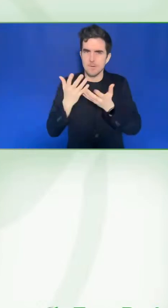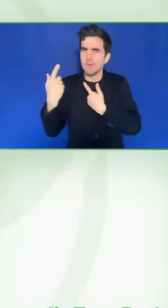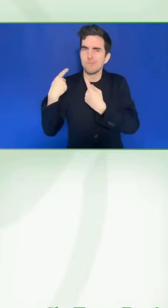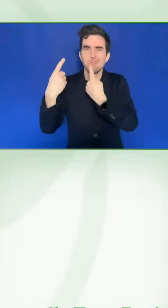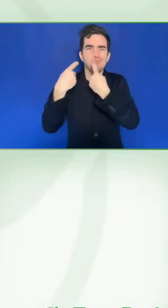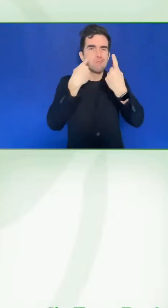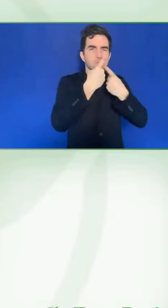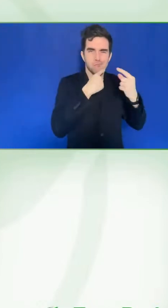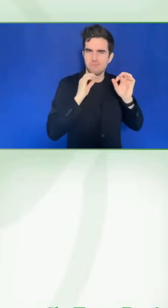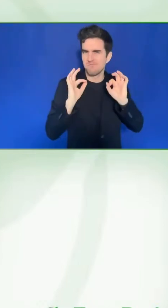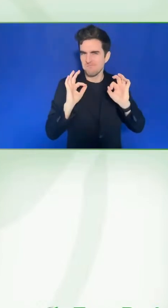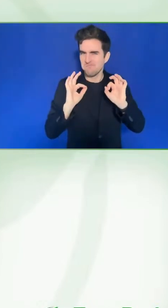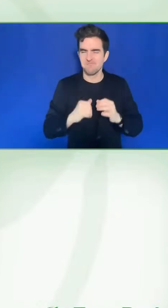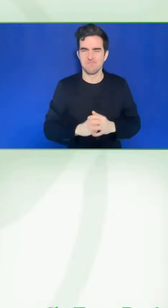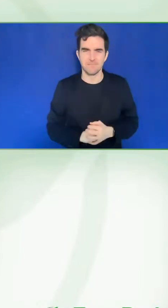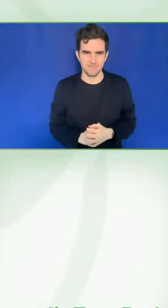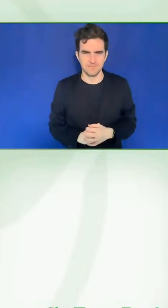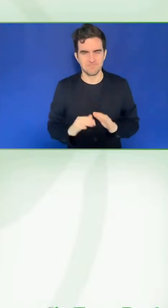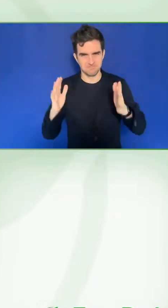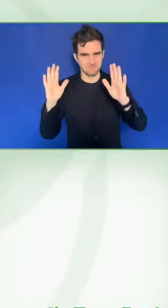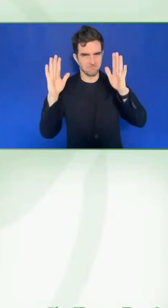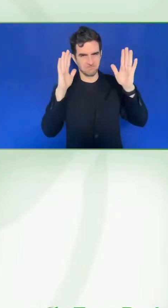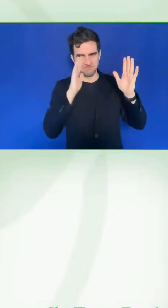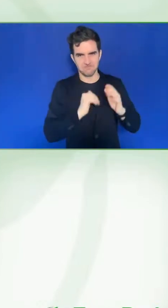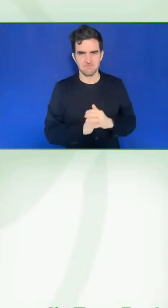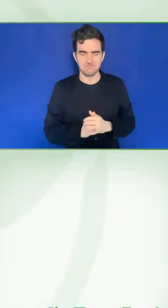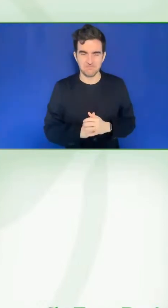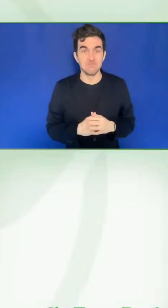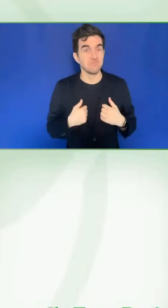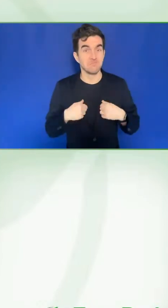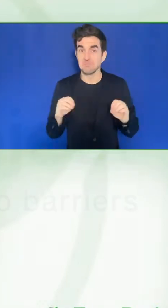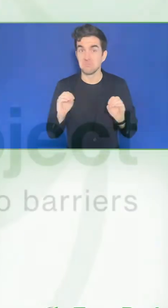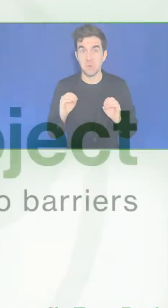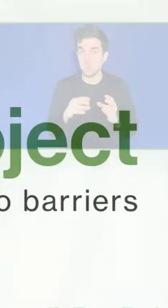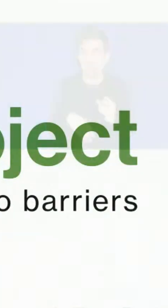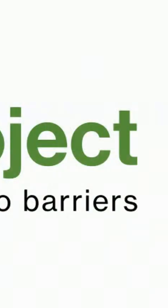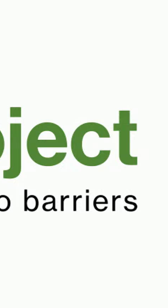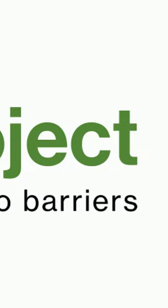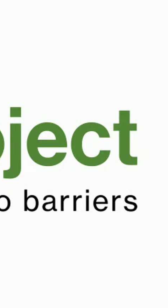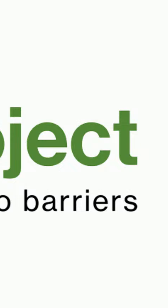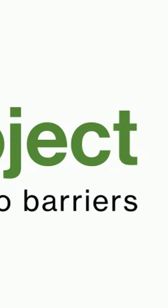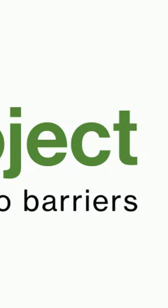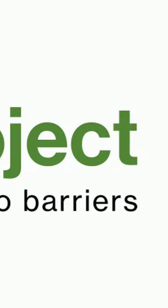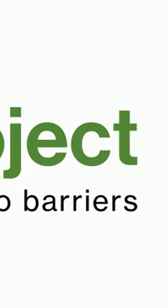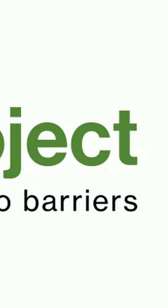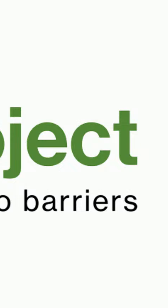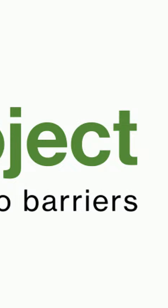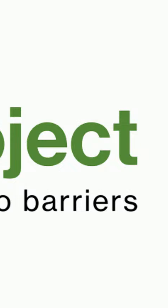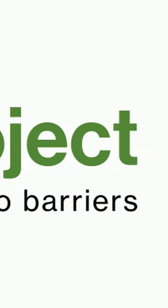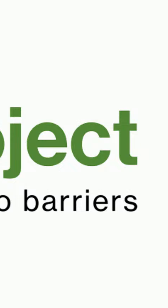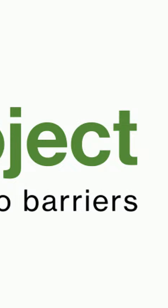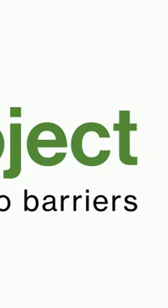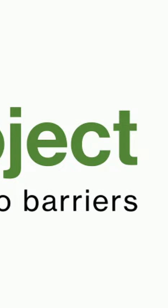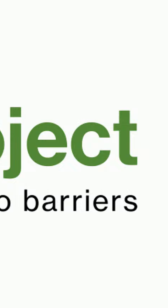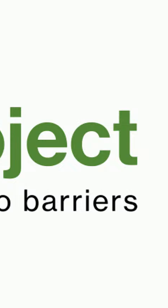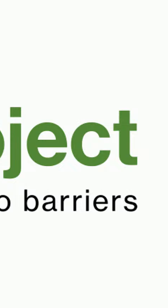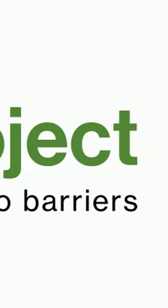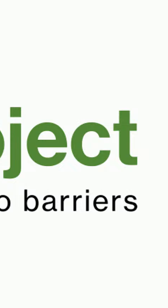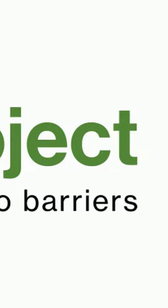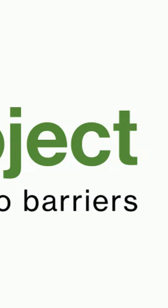company. No one will be left behind is our spirit. Thank you very much. Thank you. I would like to finish on a challenge. We have exactly 30 seconds left and I will see if any of the speakers would like to give a takeaway to our audience of the specific question – what should the global disability